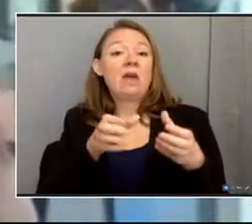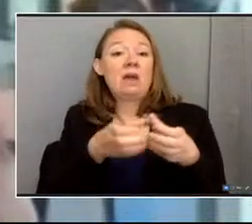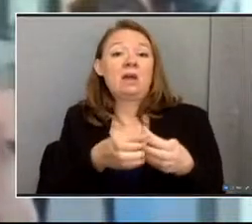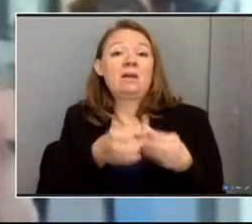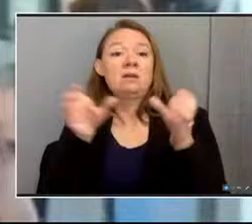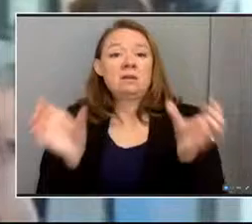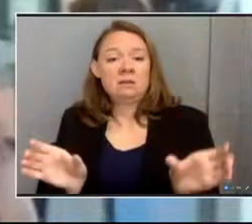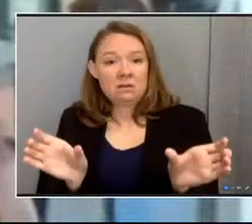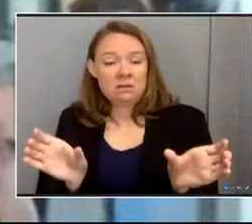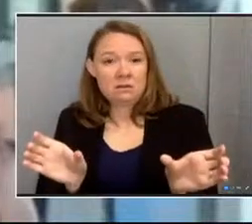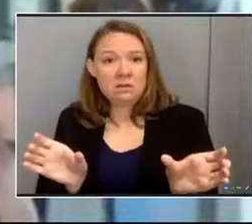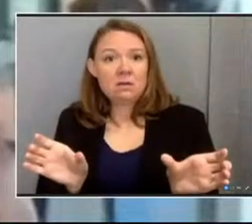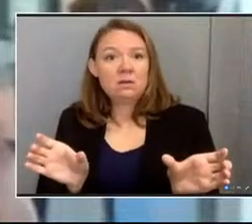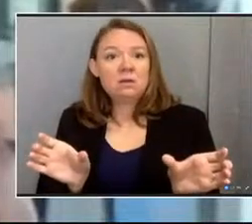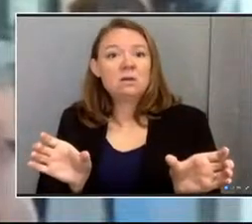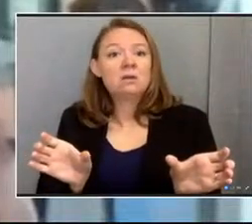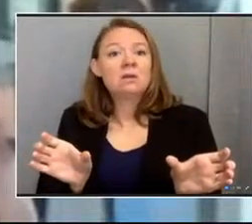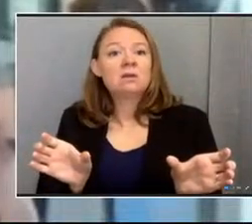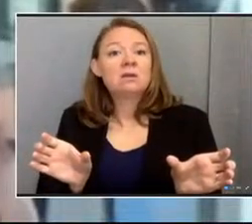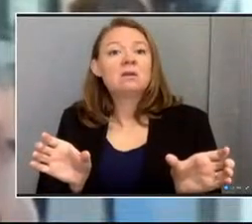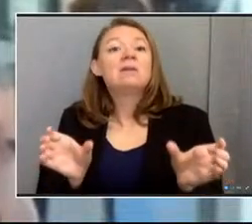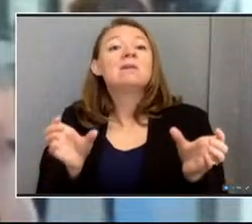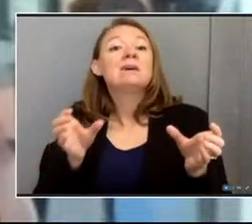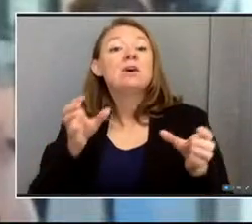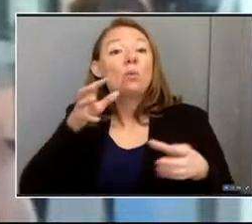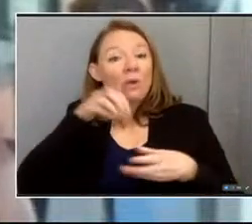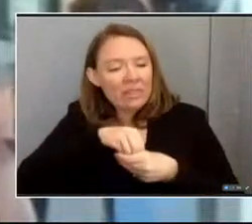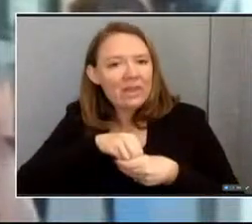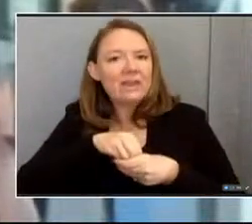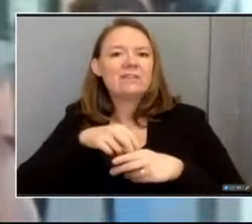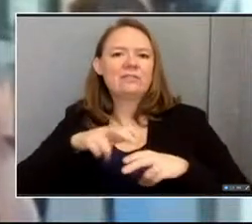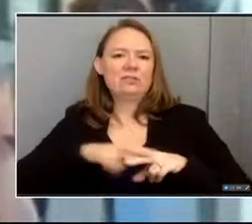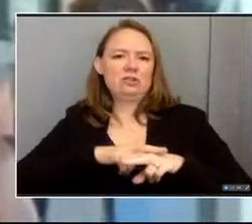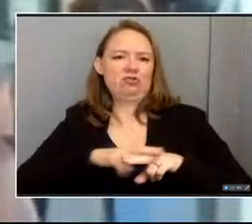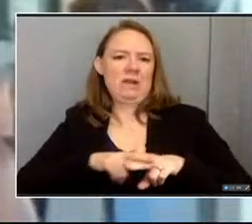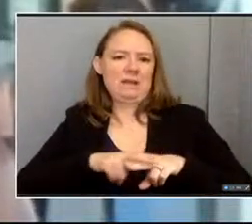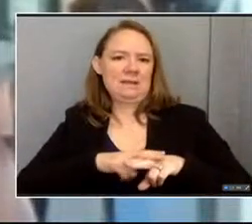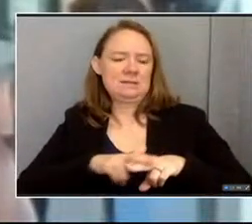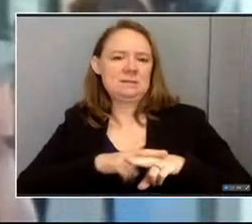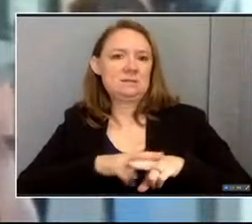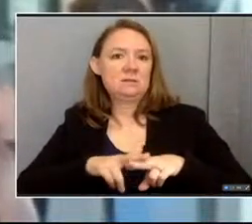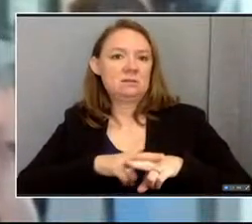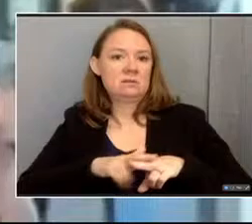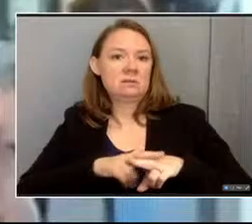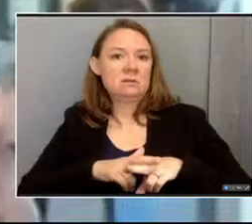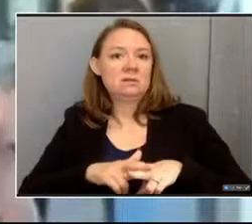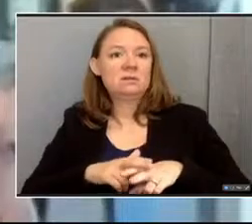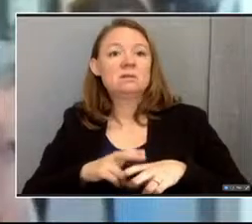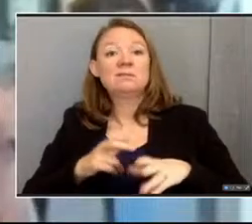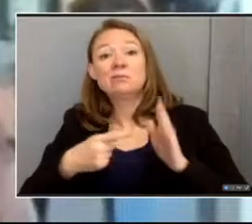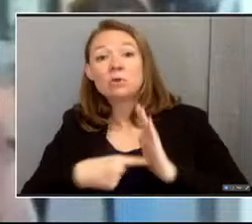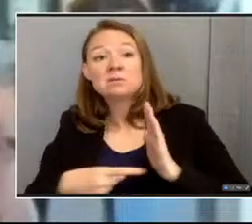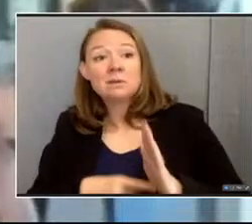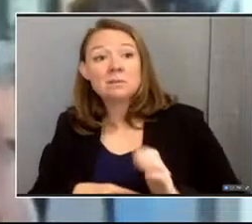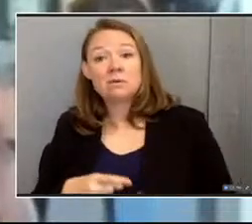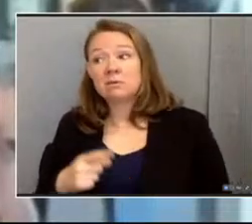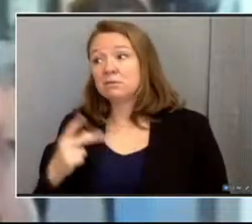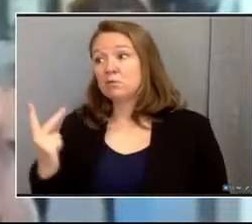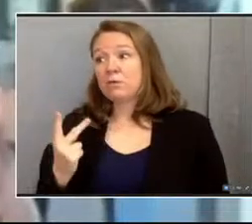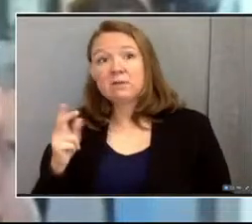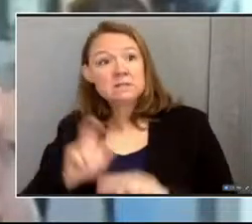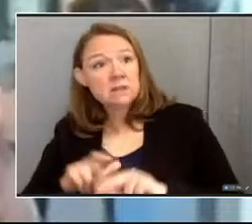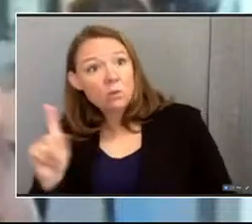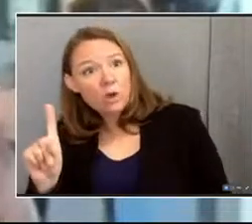on the trains for where we should sit, where we should eat, our lodgings and where we should stay